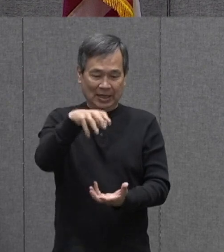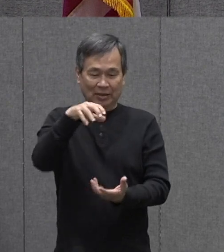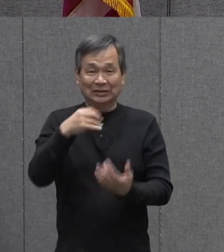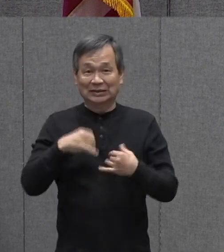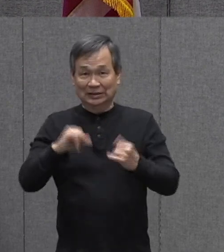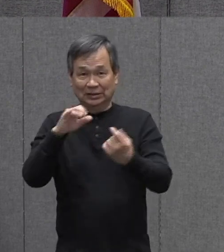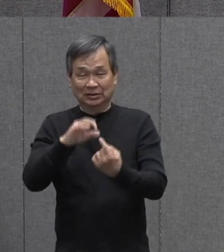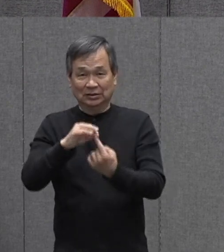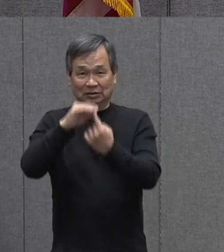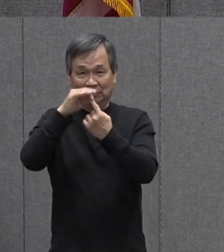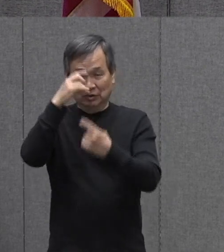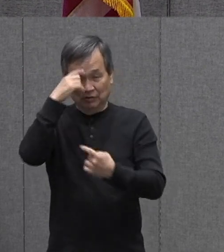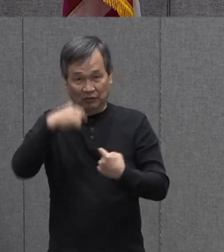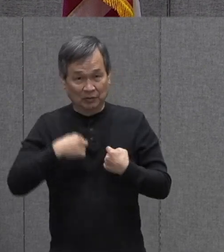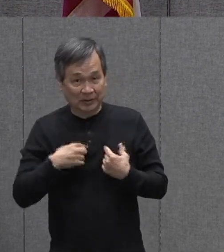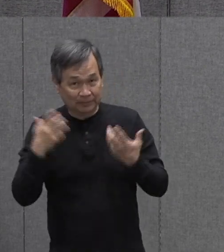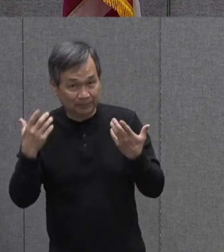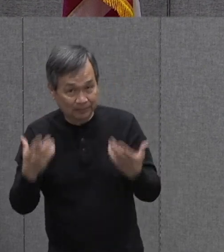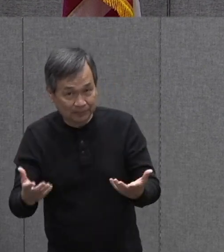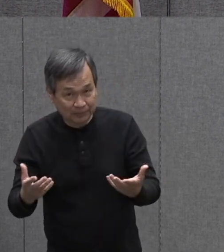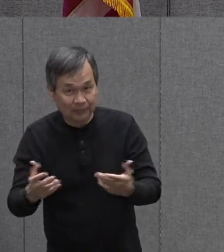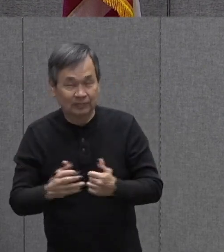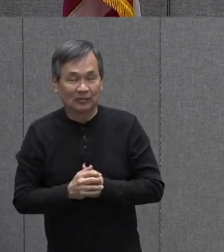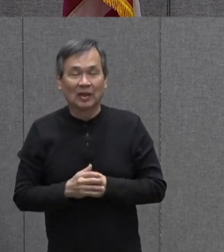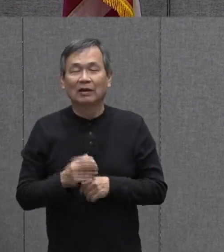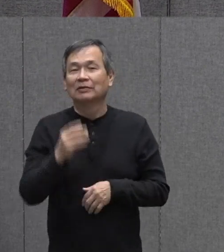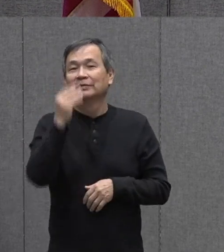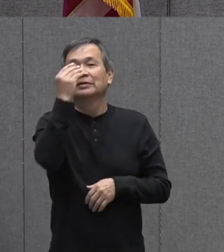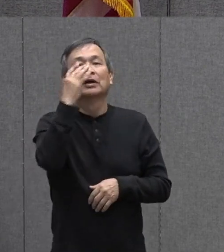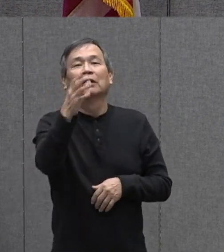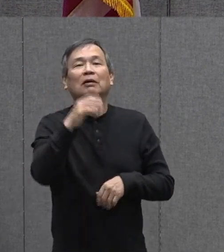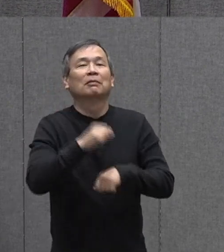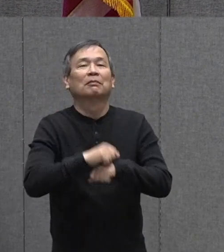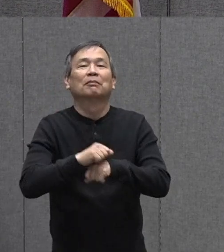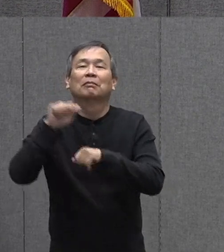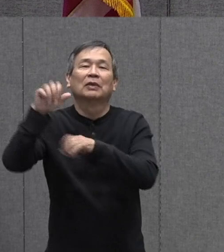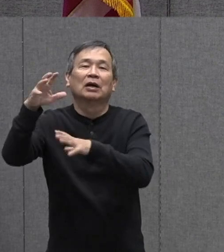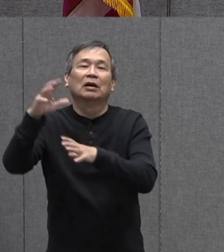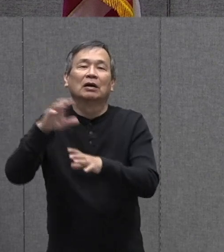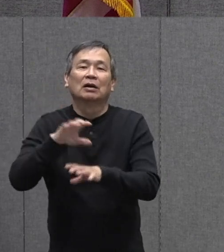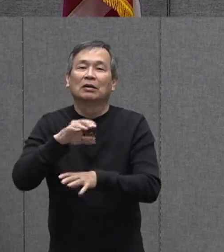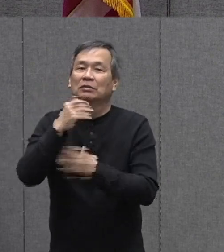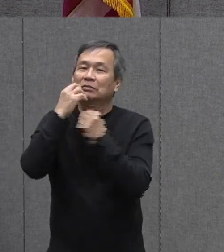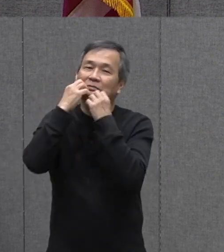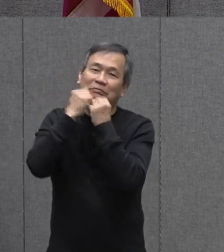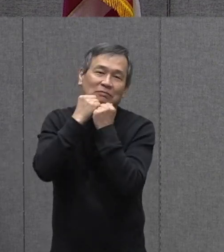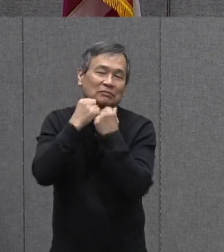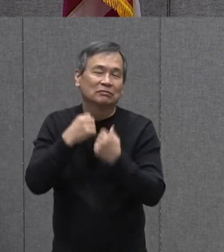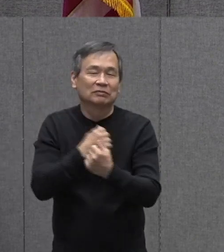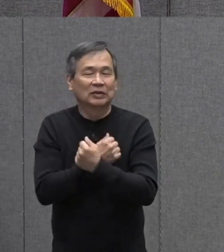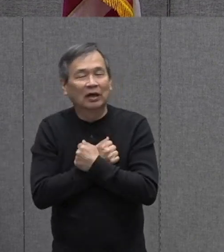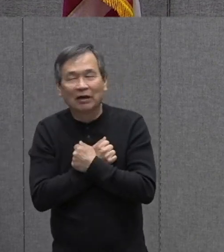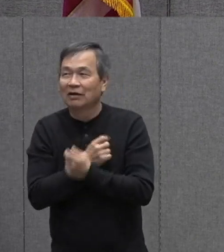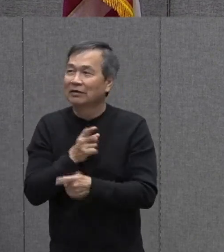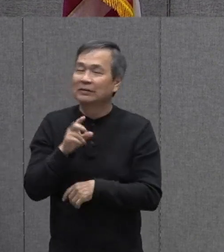and I really, really love mountains. Mountains make Earth special, and if we didn't have mountains, I think it'd be a little bit sad. I don't know.